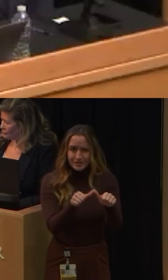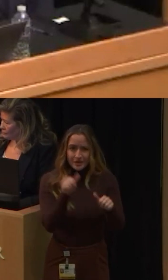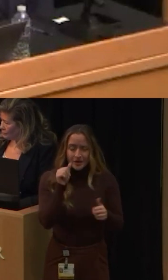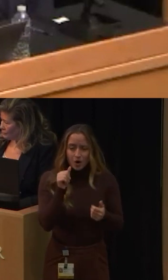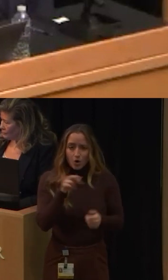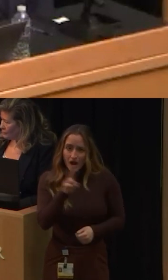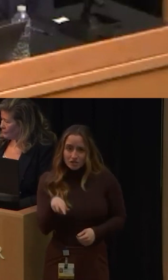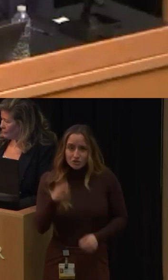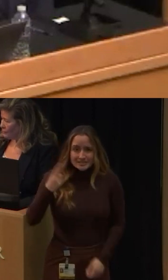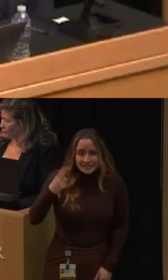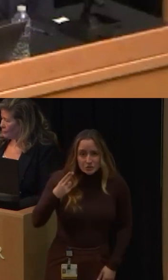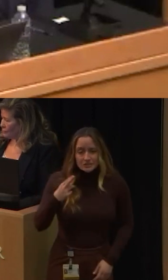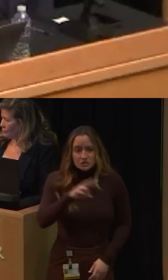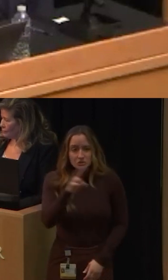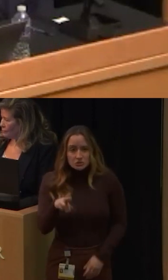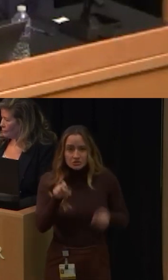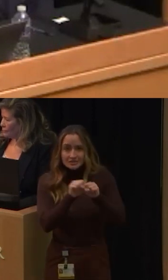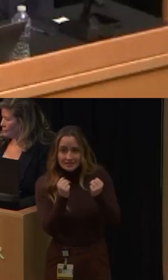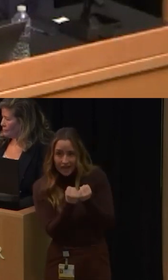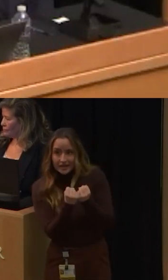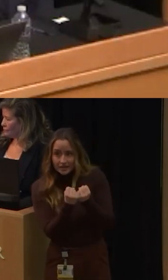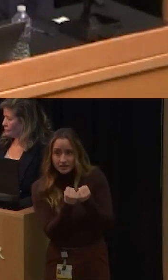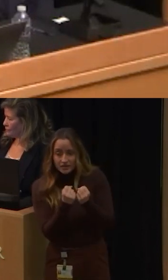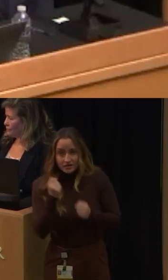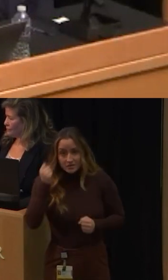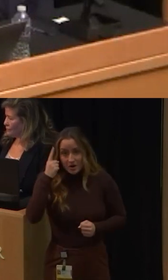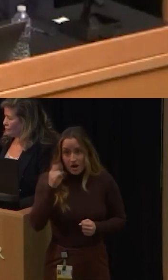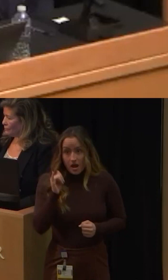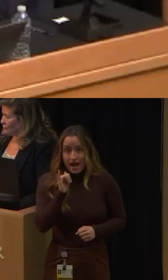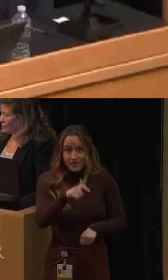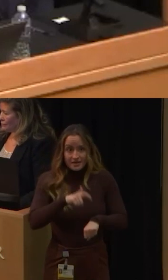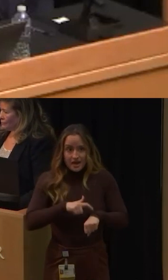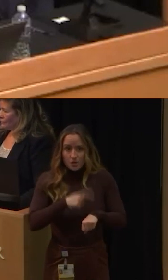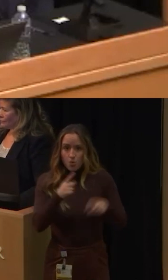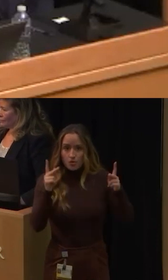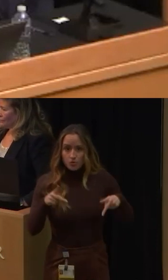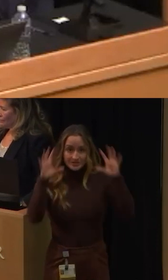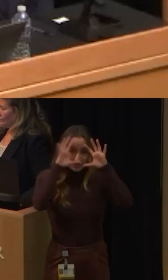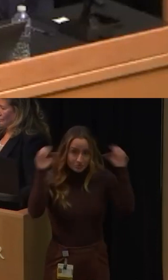but the guy, and he had to be a guy at that time, who was president of Eastman Kodak Company